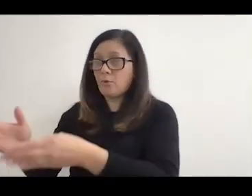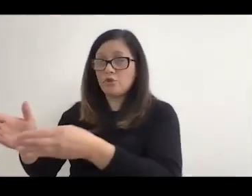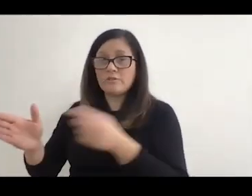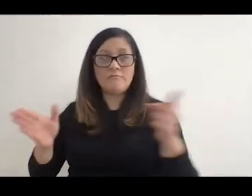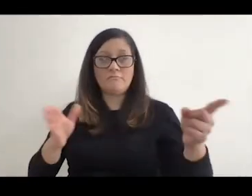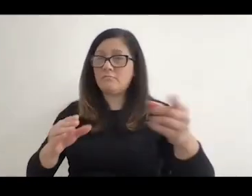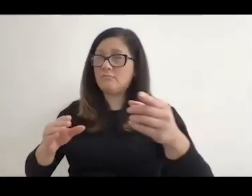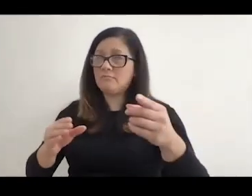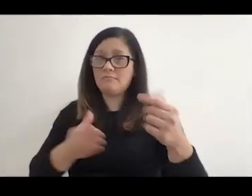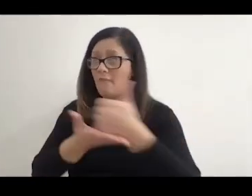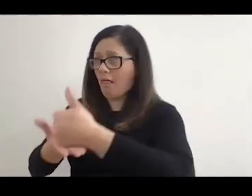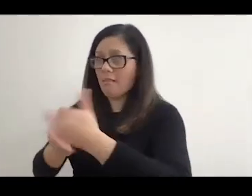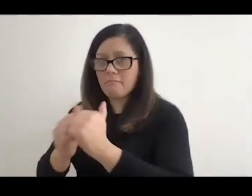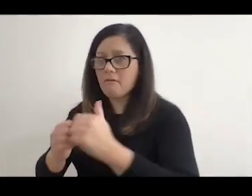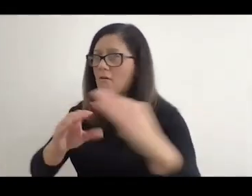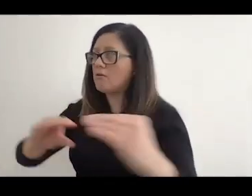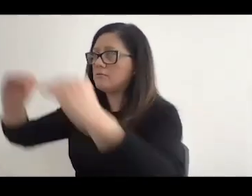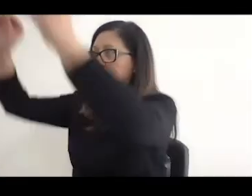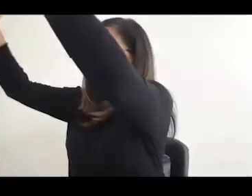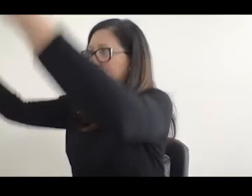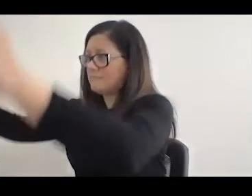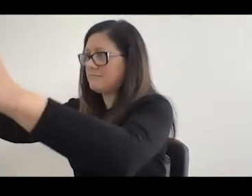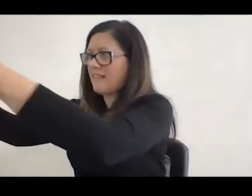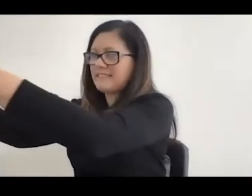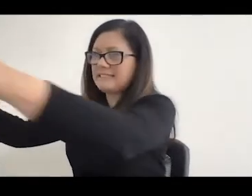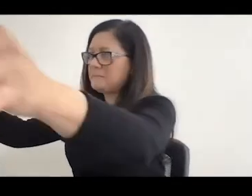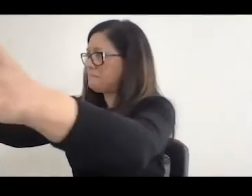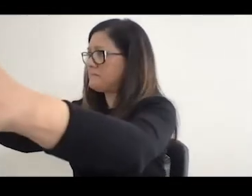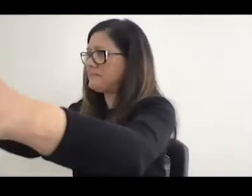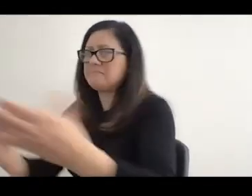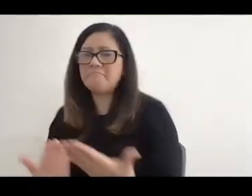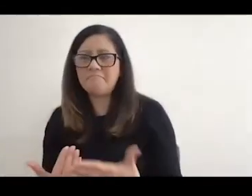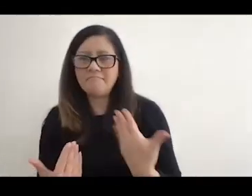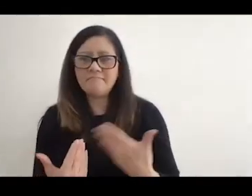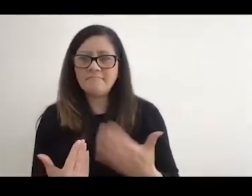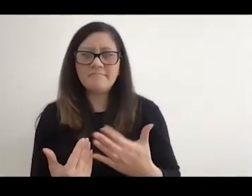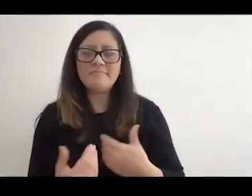voila music it just completely changed